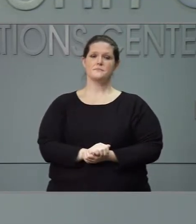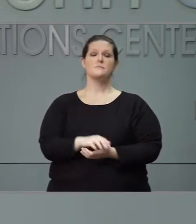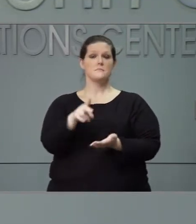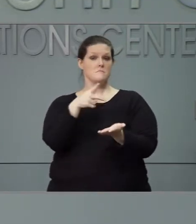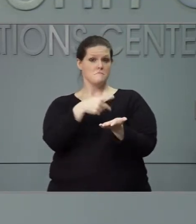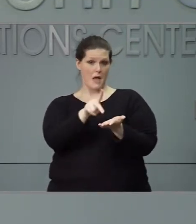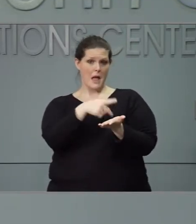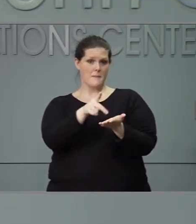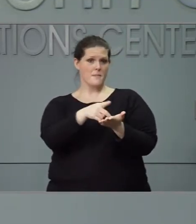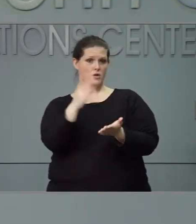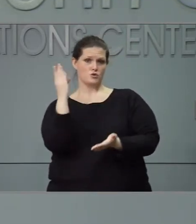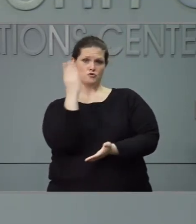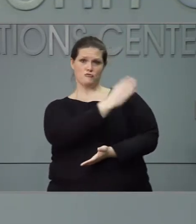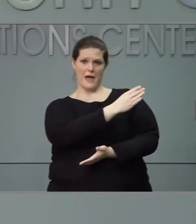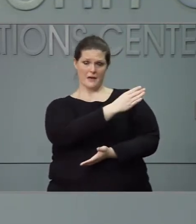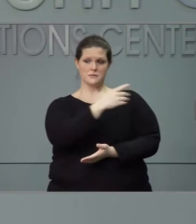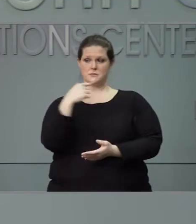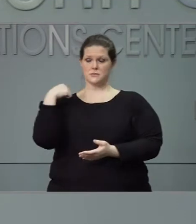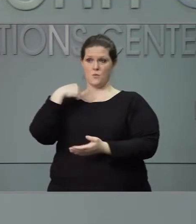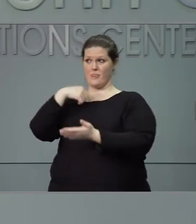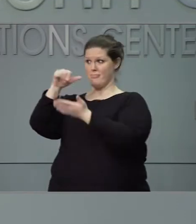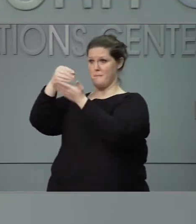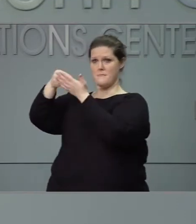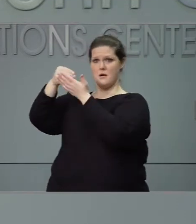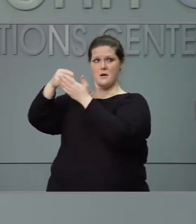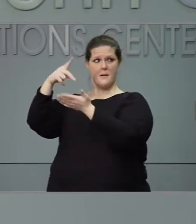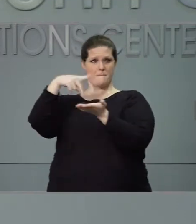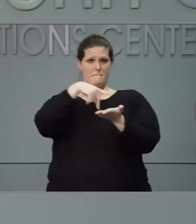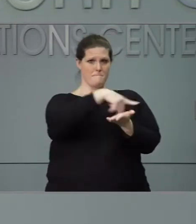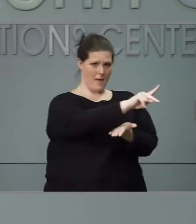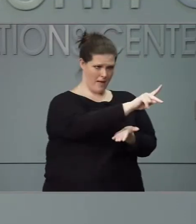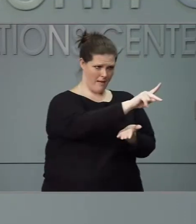DETERMINÓ QUIÉN COMIENZA LA PRIMERA PREGUNTA, SEÑOR COOPER,